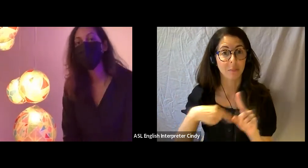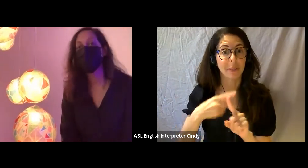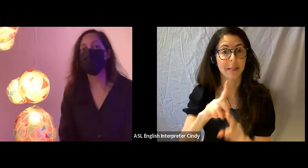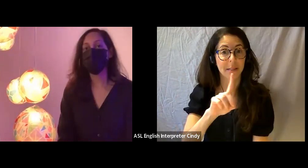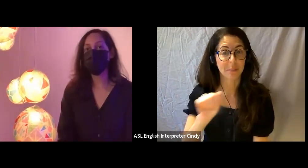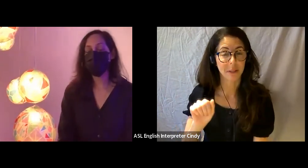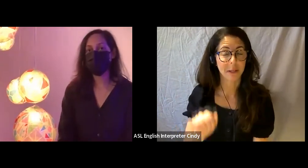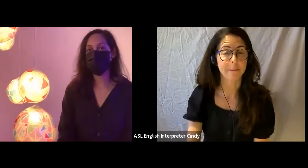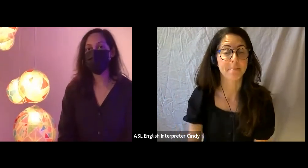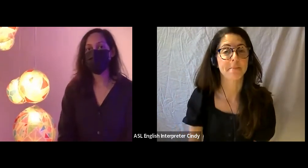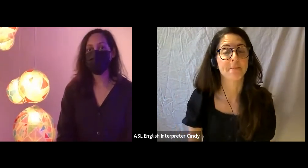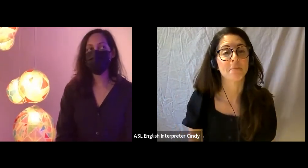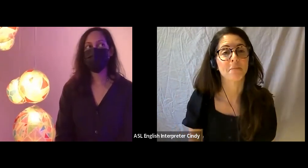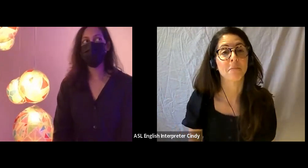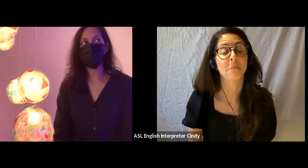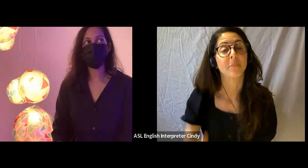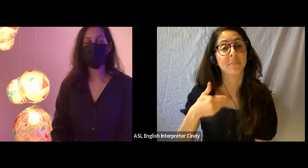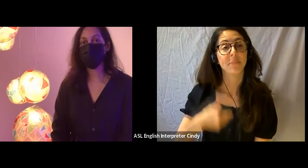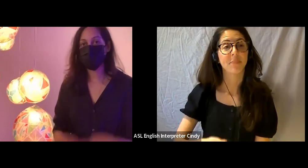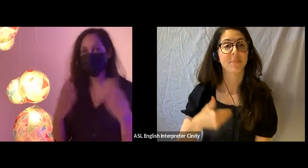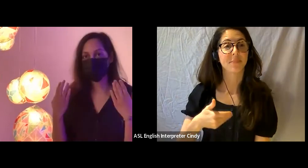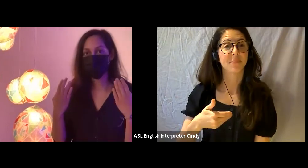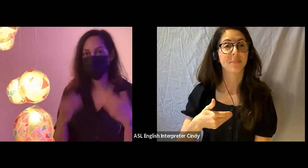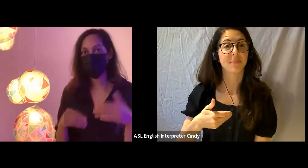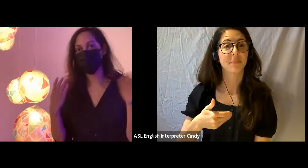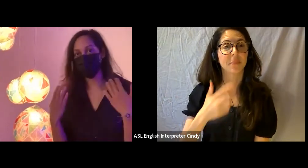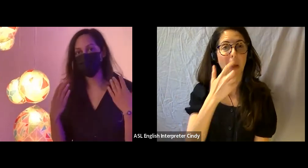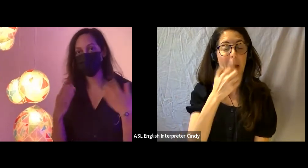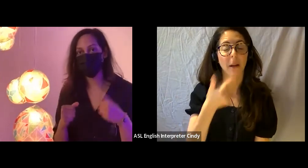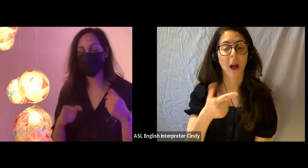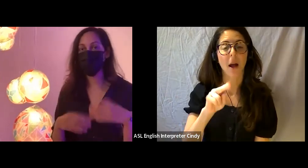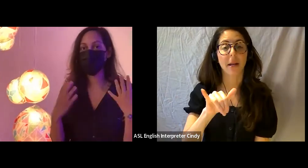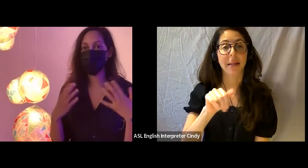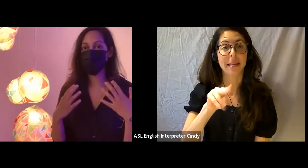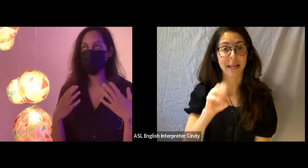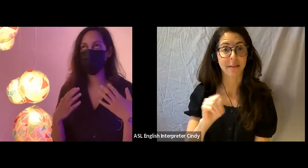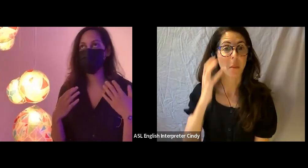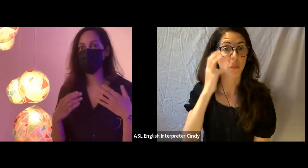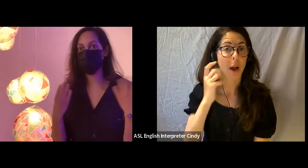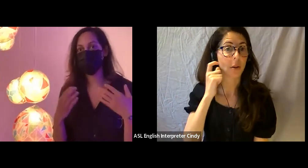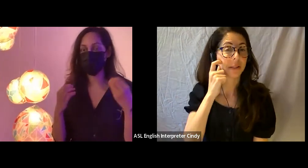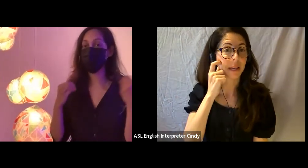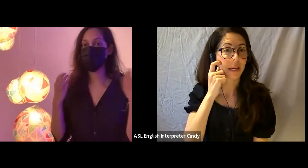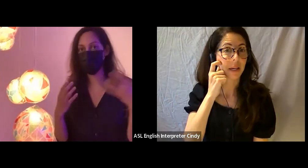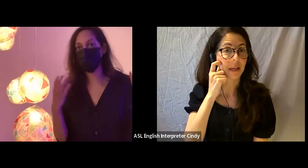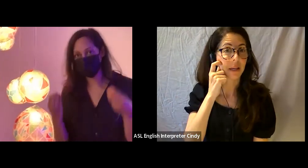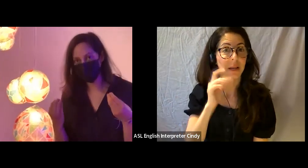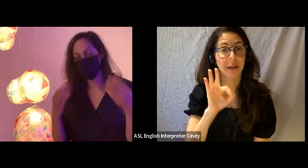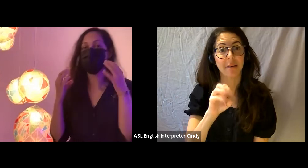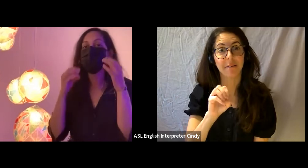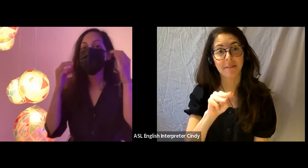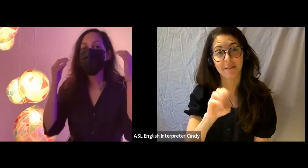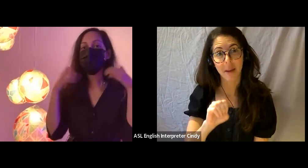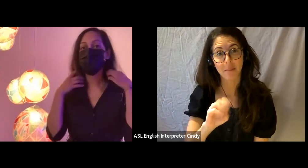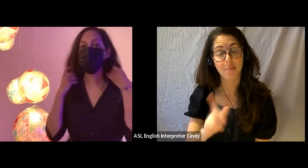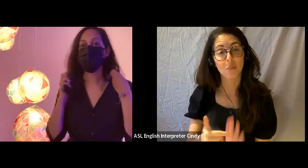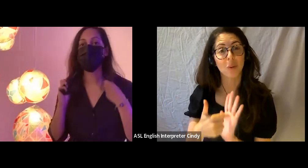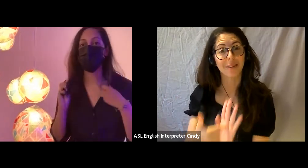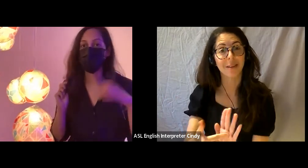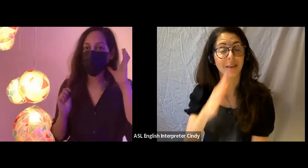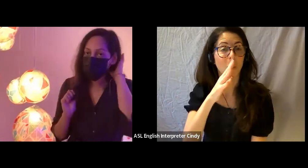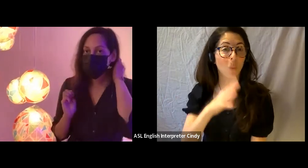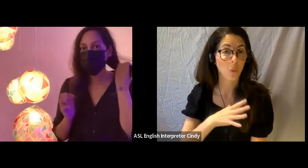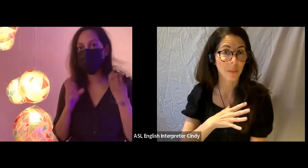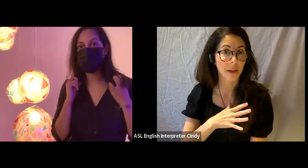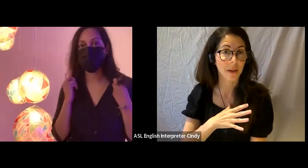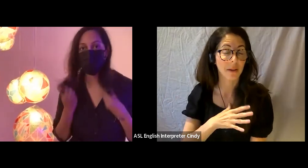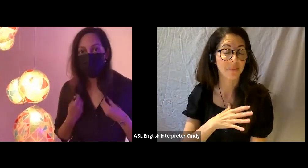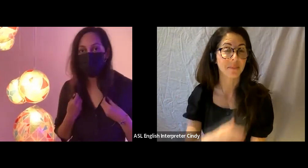I am a Guanese, brown skin, fem presenting woman, I have long brown hair